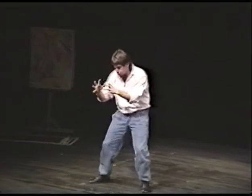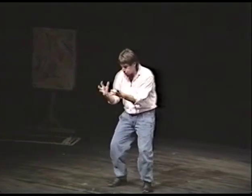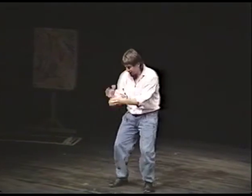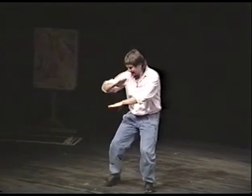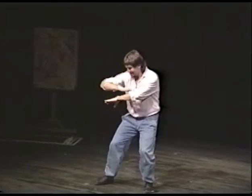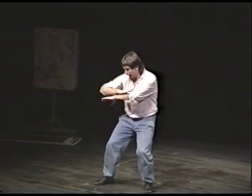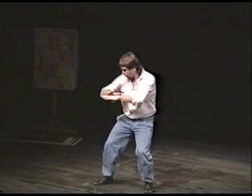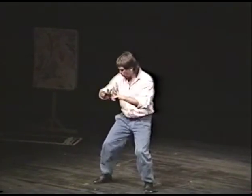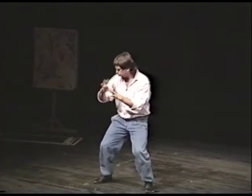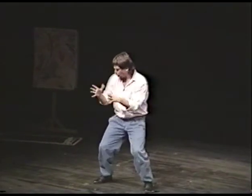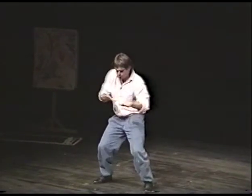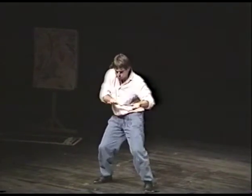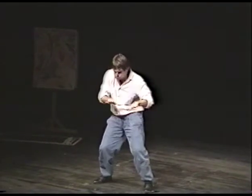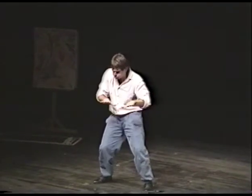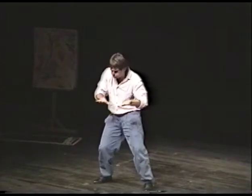Piles of food on tables.